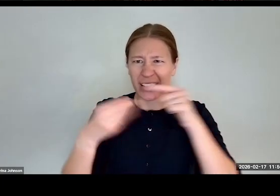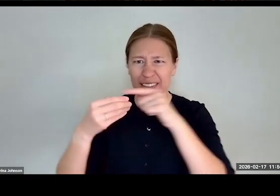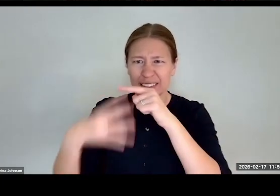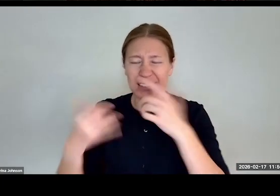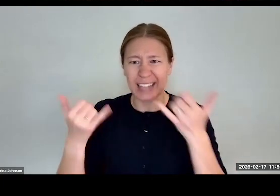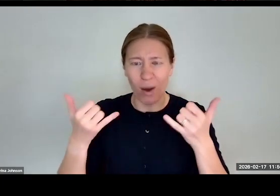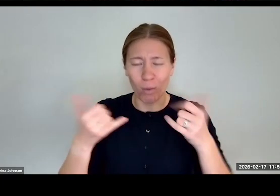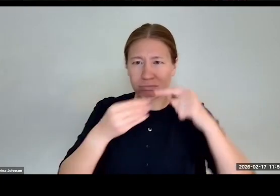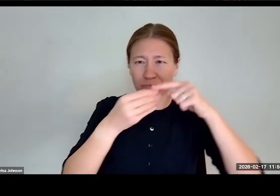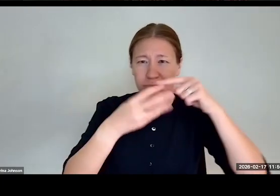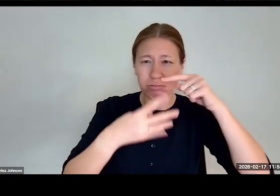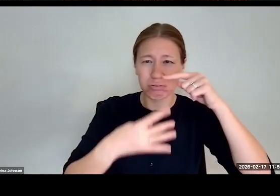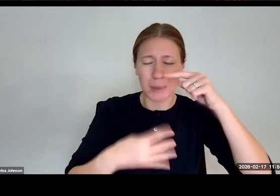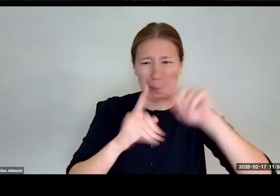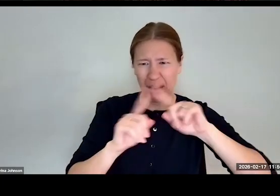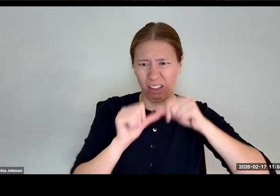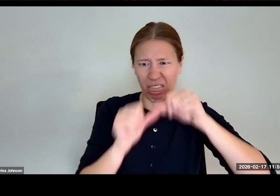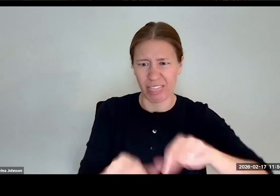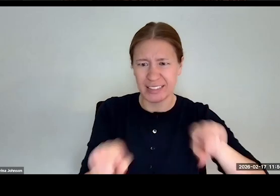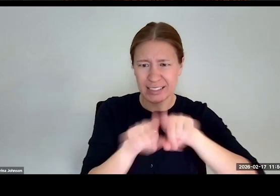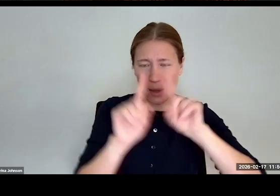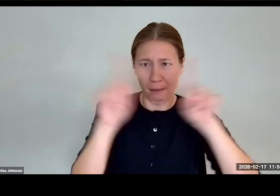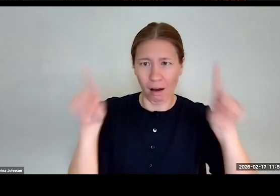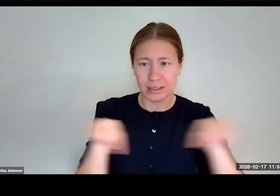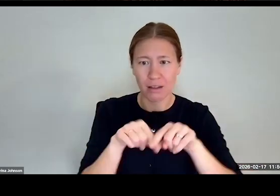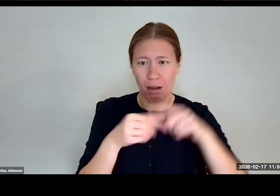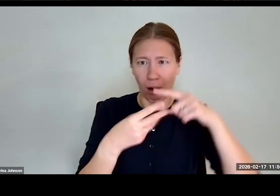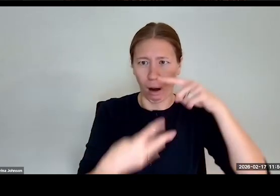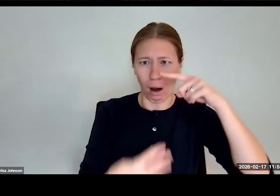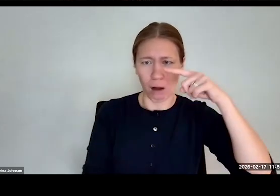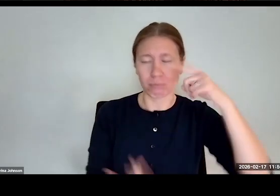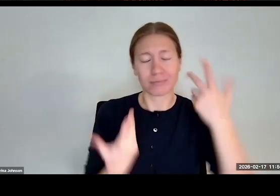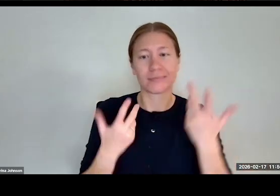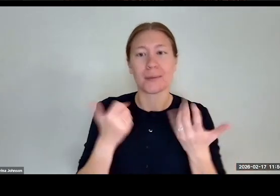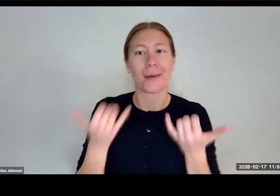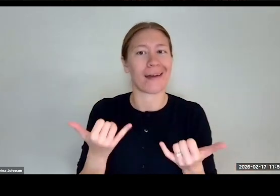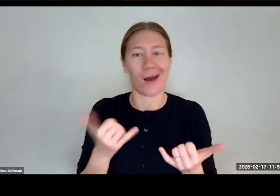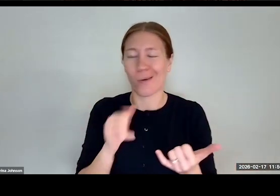We're gonna fix that too, but right now these are not true lists, so I can tell